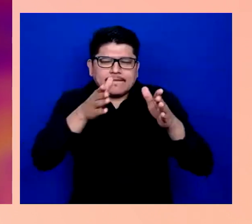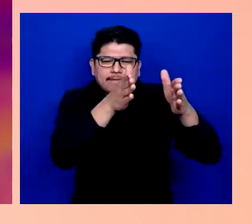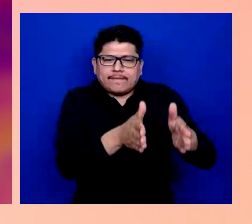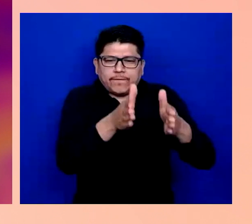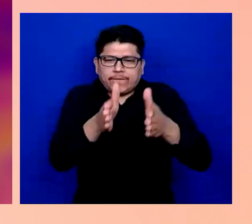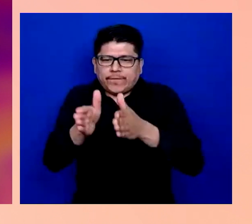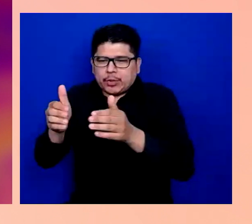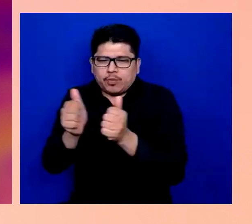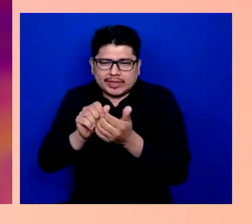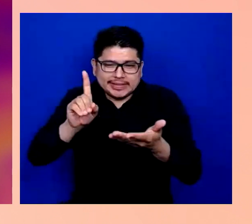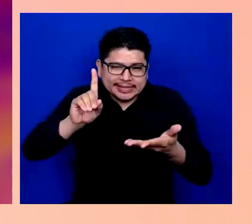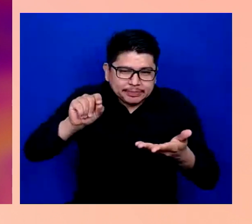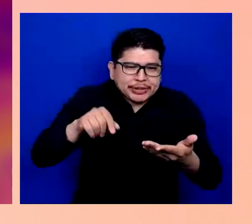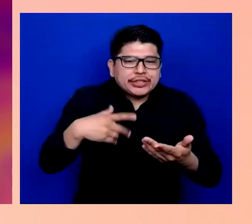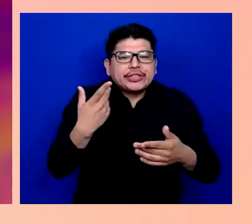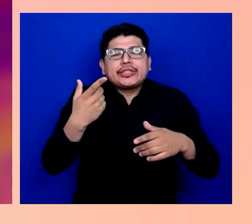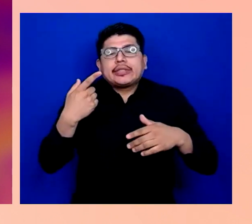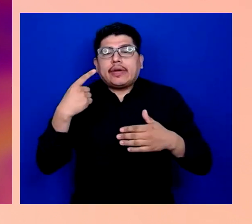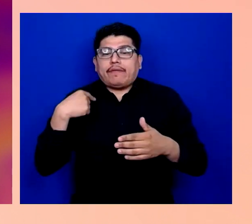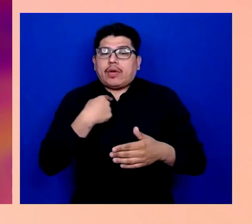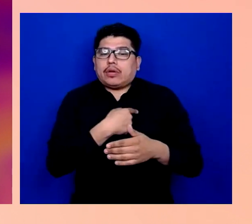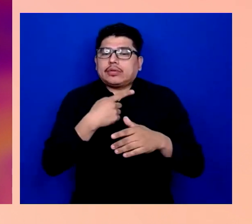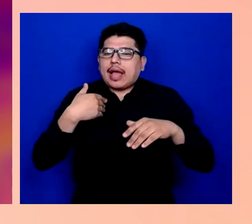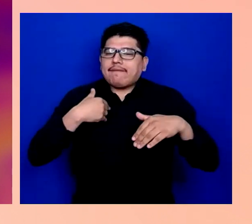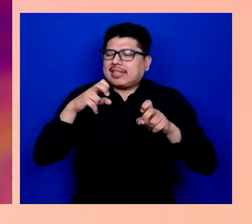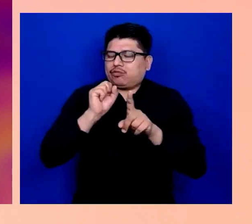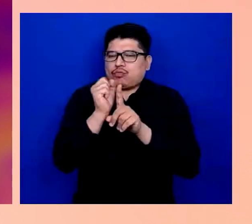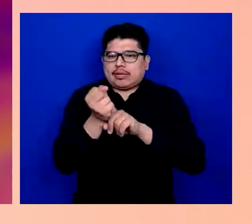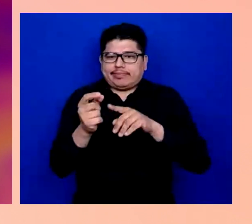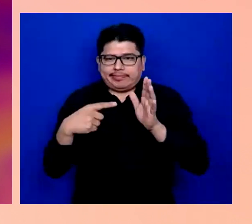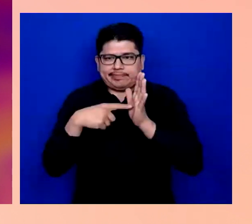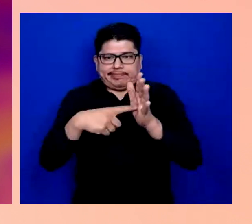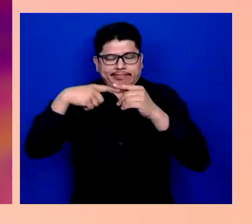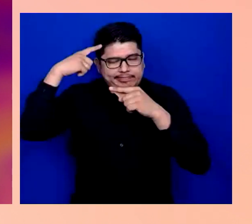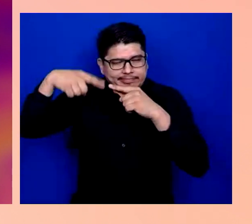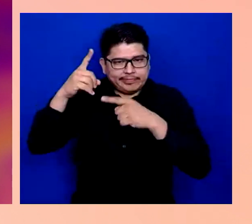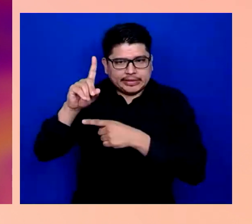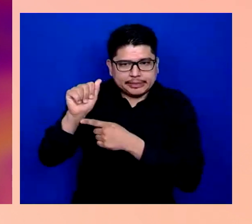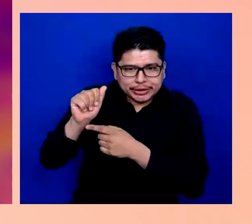a situationally-induced cognitive disability, meaning there's too much distraction behind us